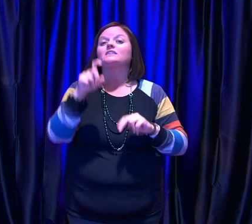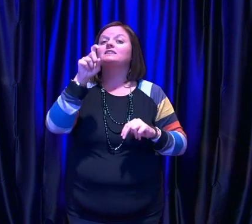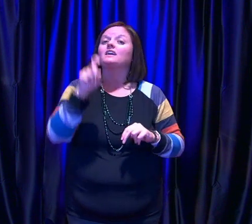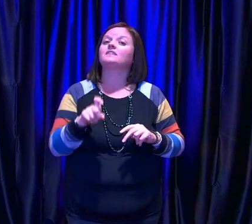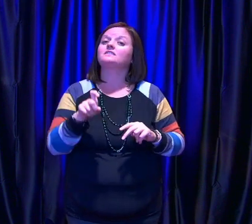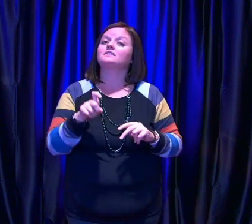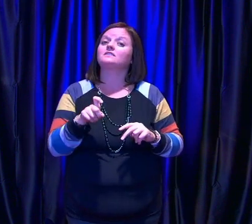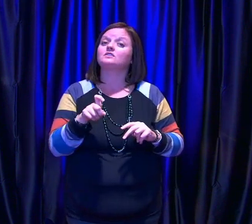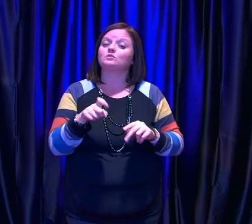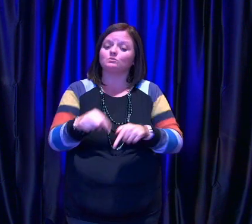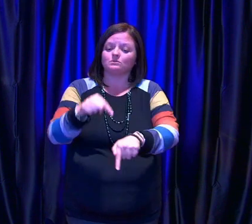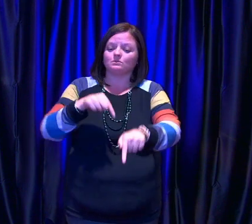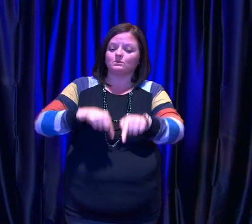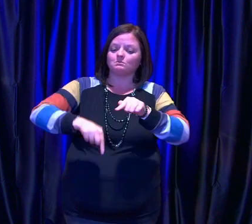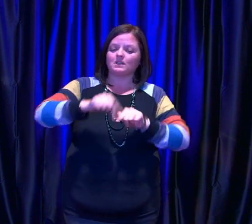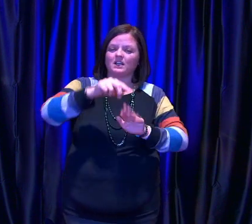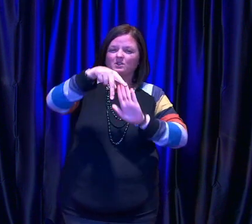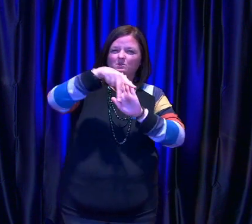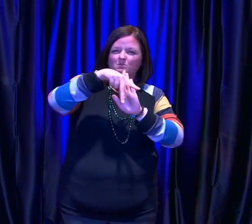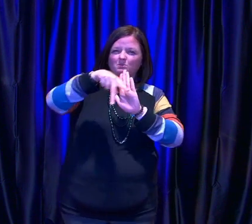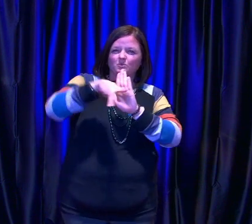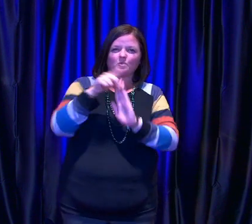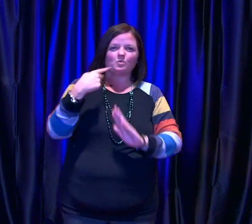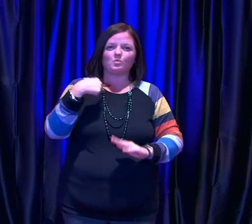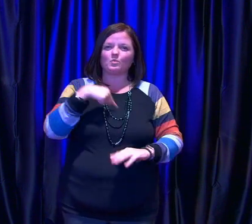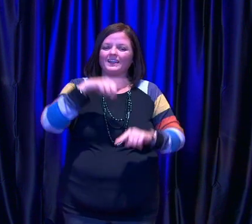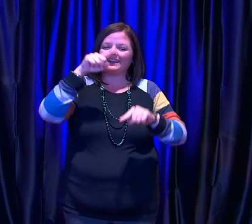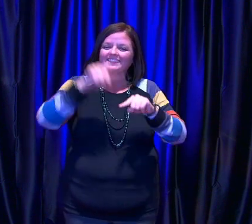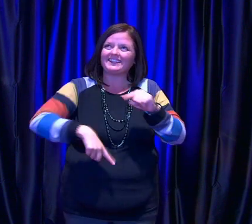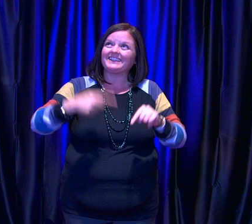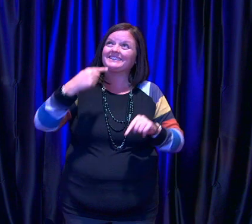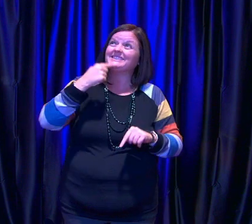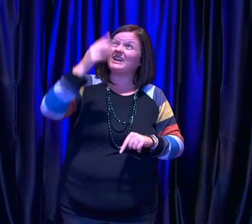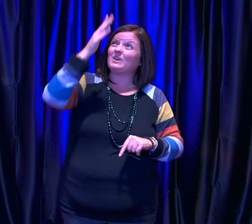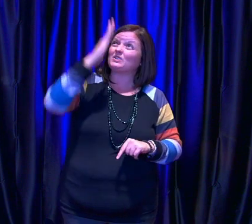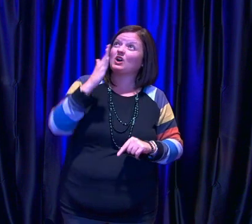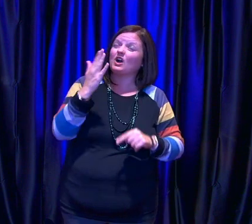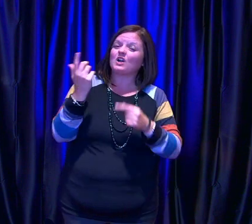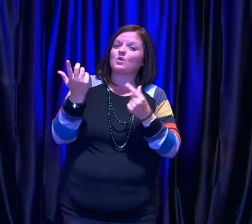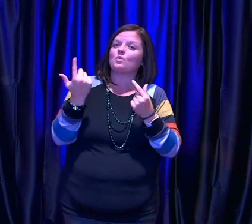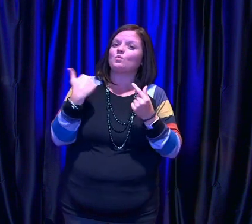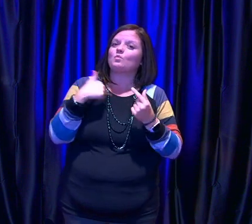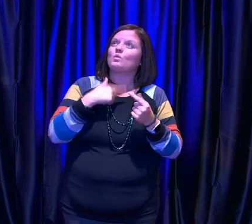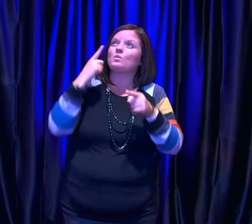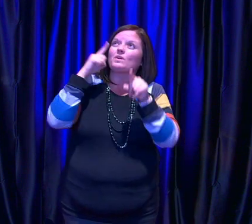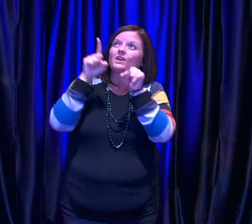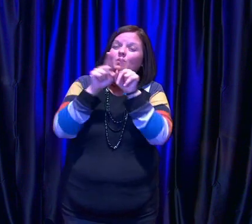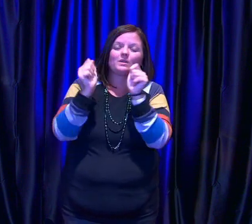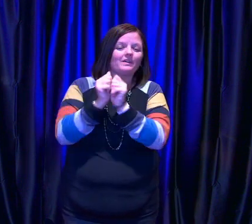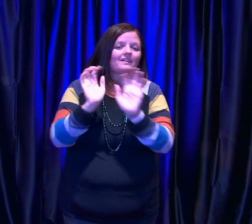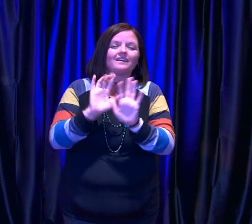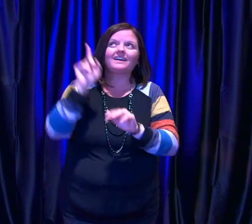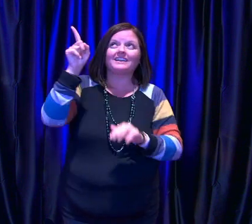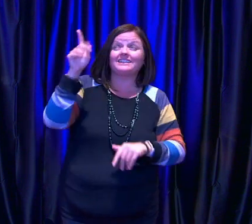has to go back to the principle that we don't get to tell God what we're going to agree with he's God and so we